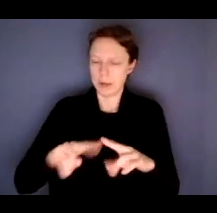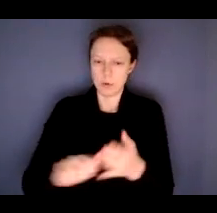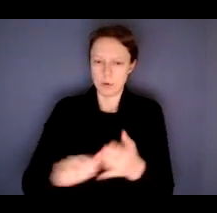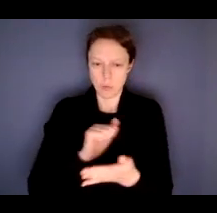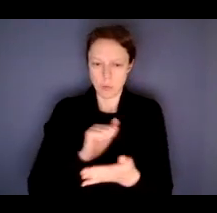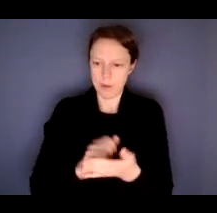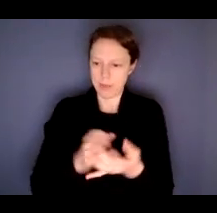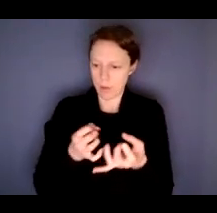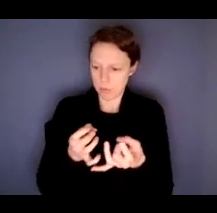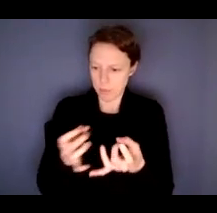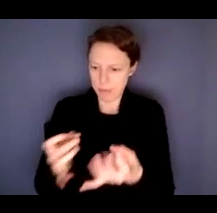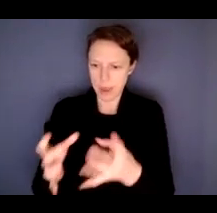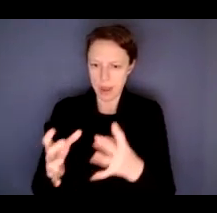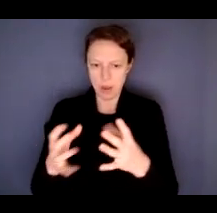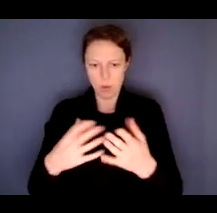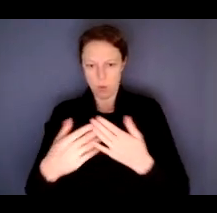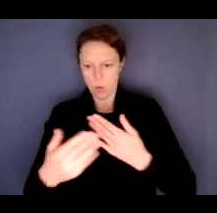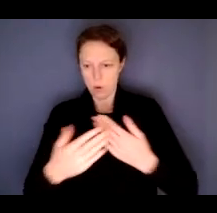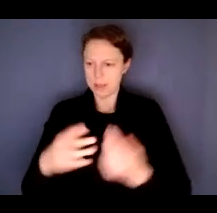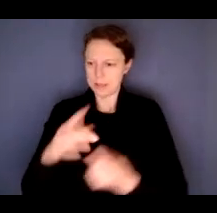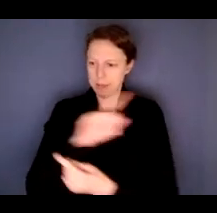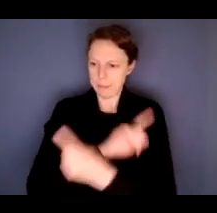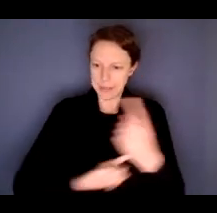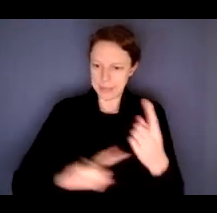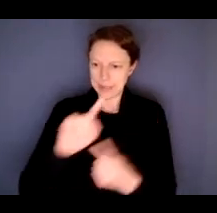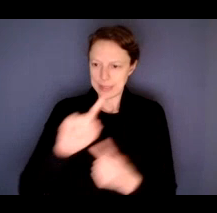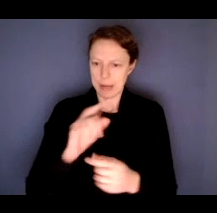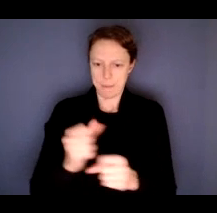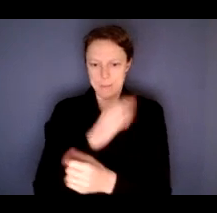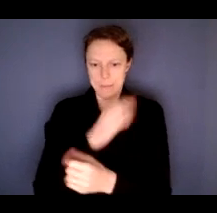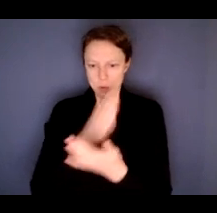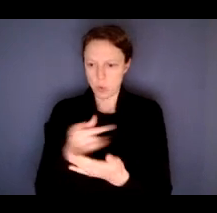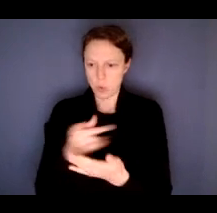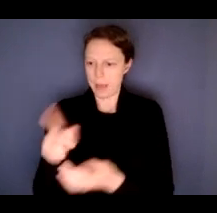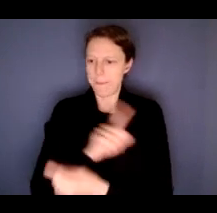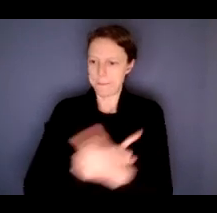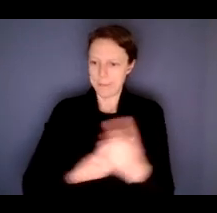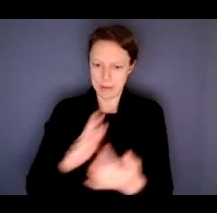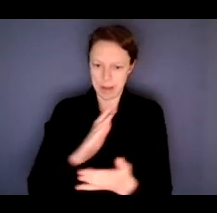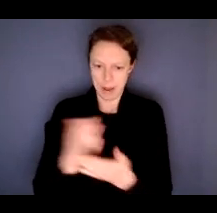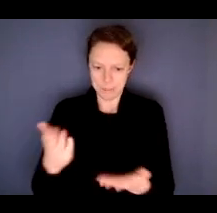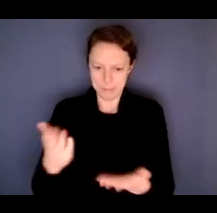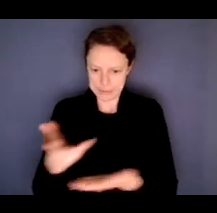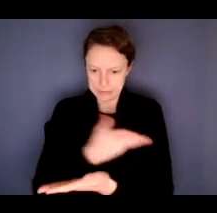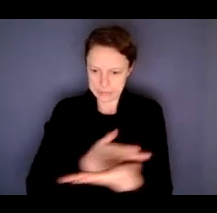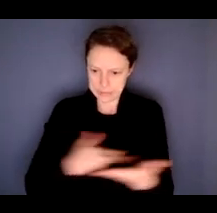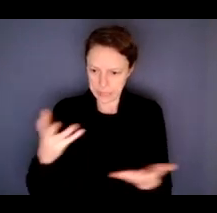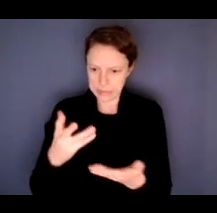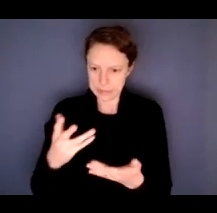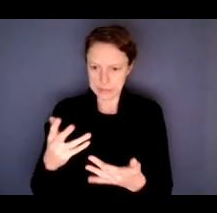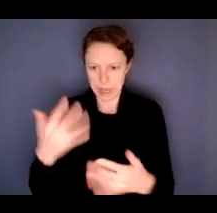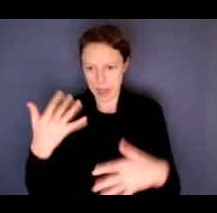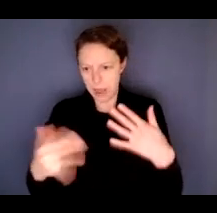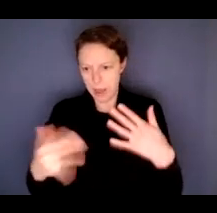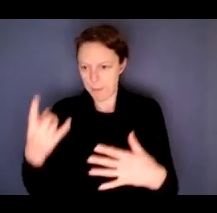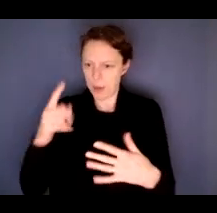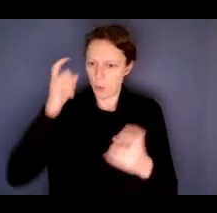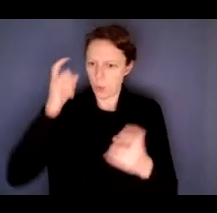group meeting, making sure that that meeting does discuss all the harm and worry statements for that